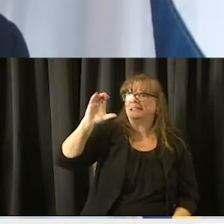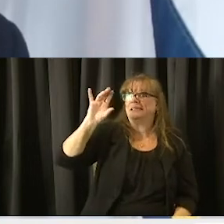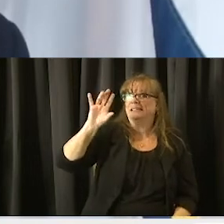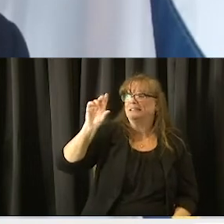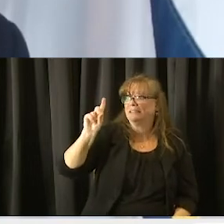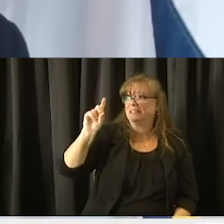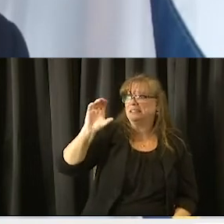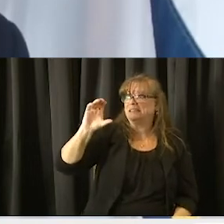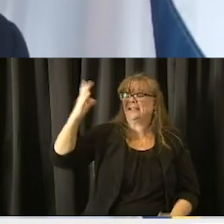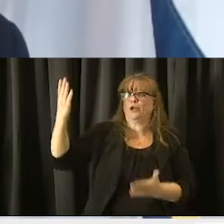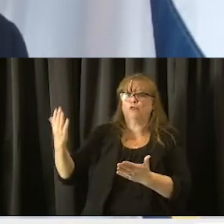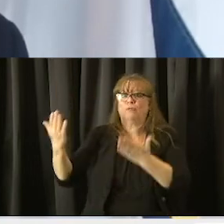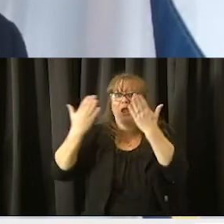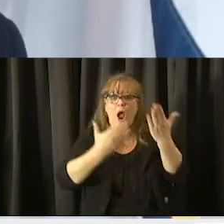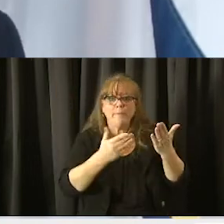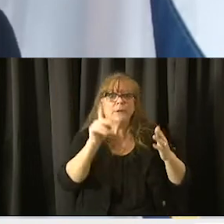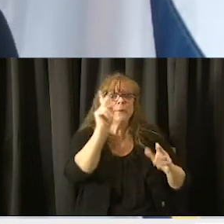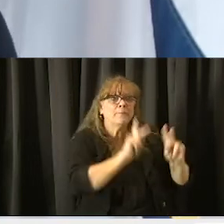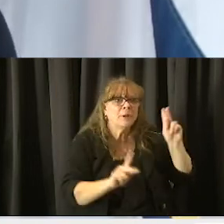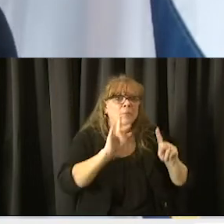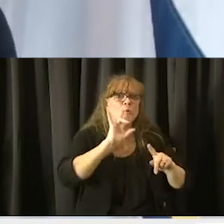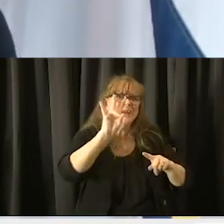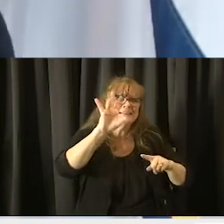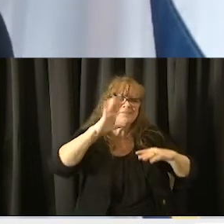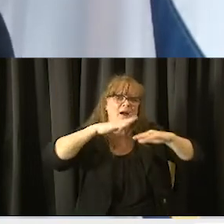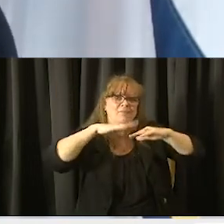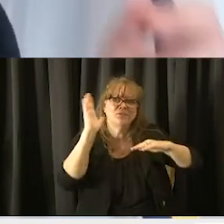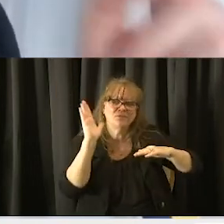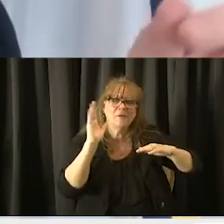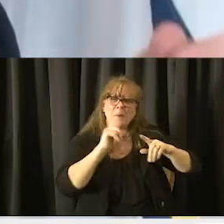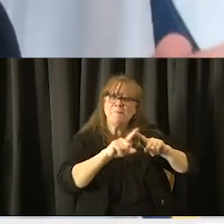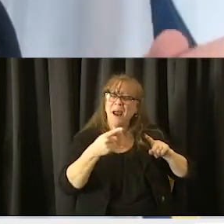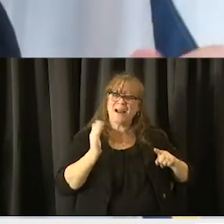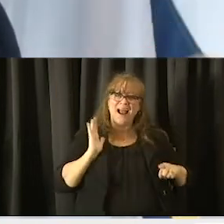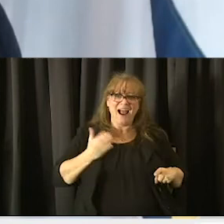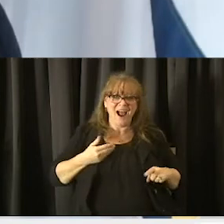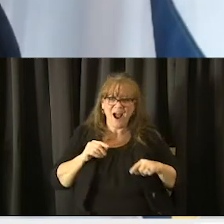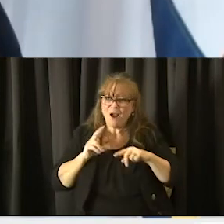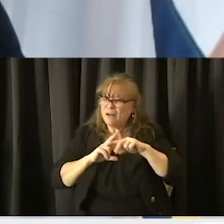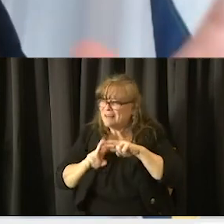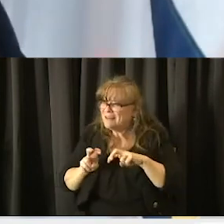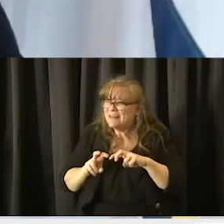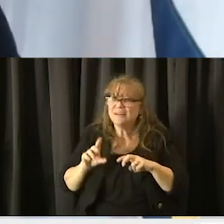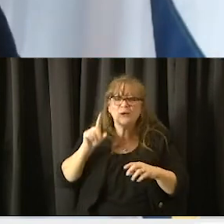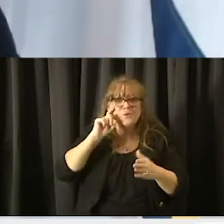that we've been working on for several days since the cdc issued their guidance of 75 and up we we